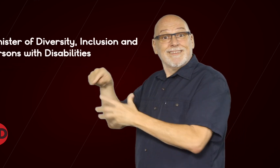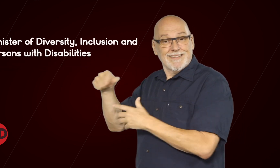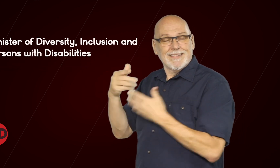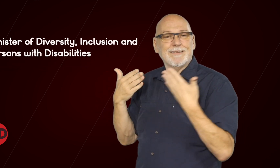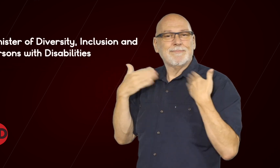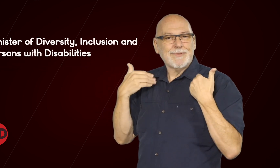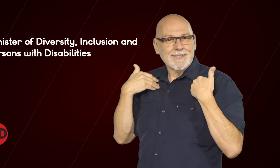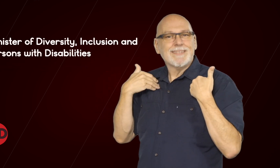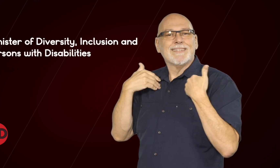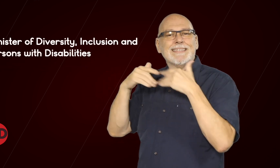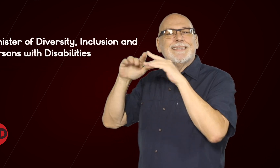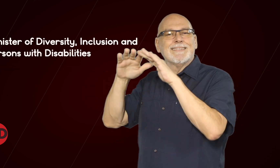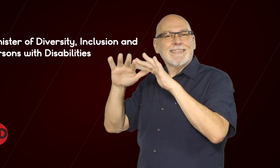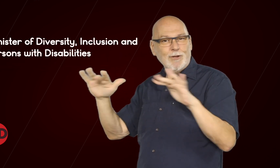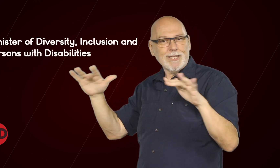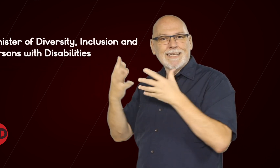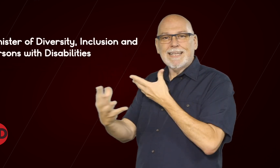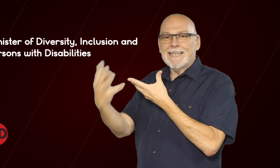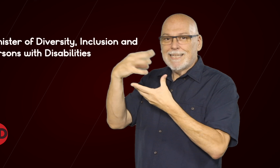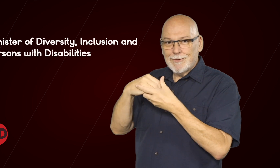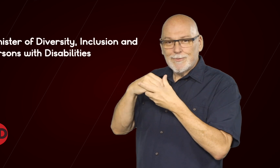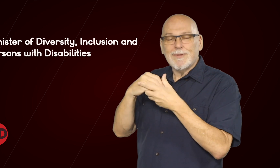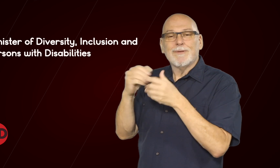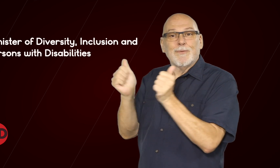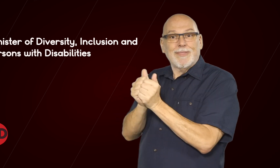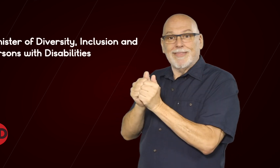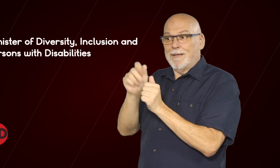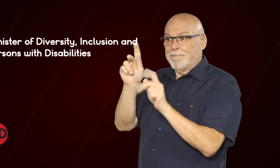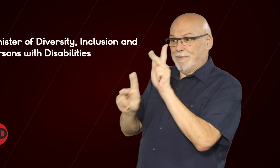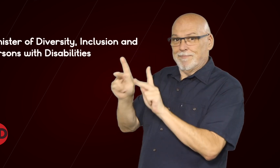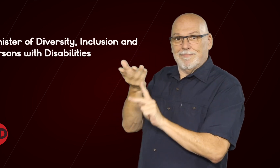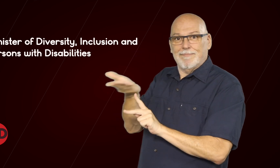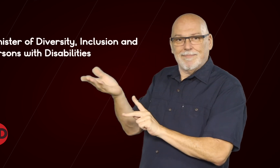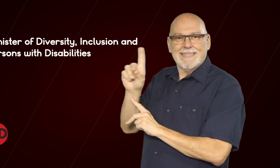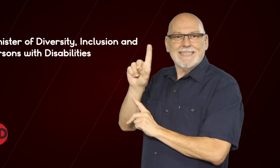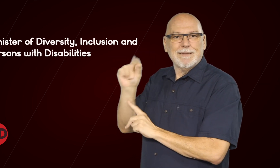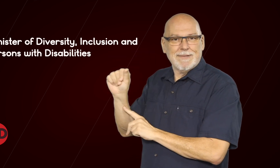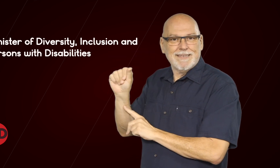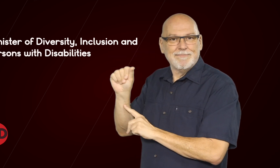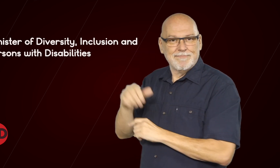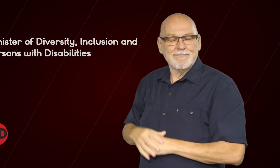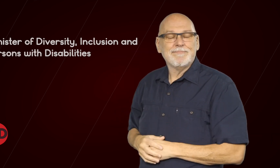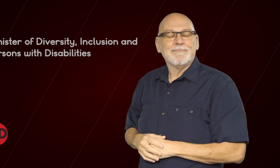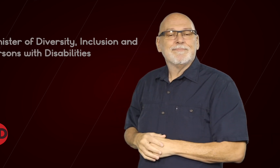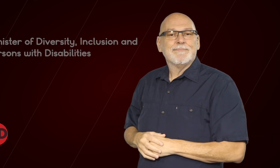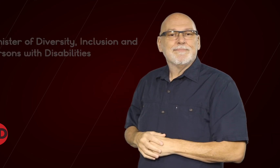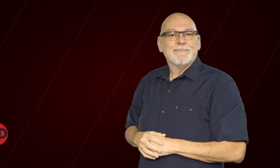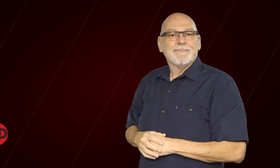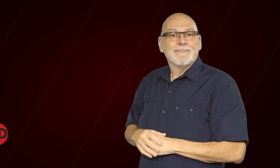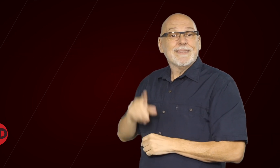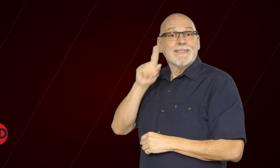and Minister of Diversity, Inclusion and Persons with Disabilities.